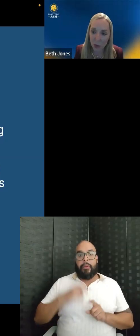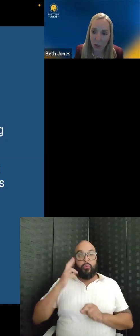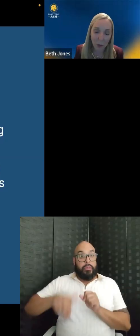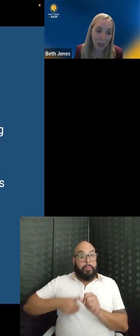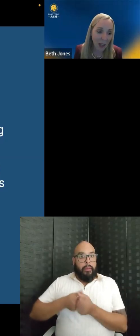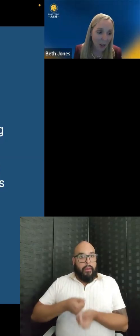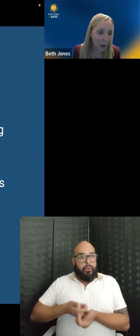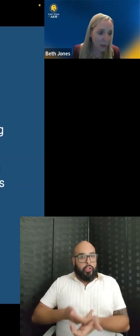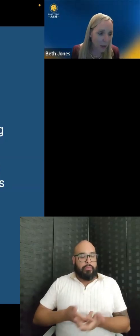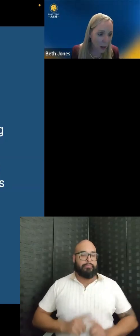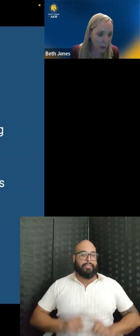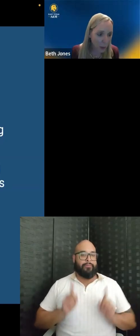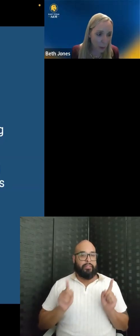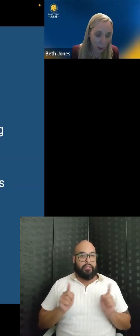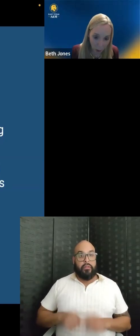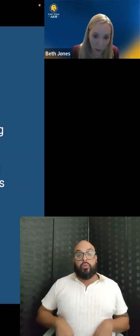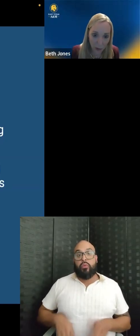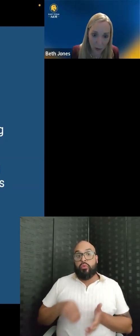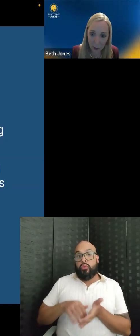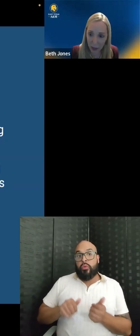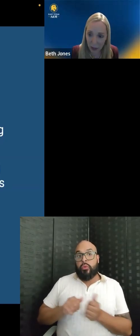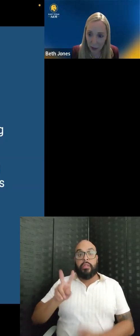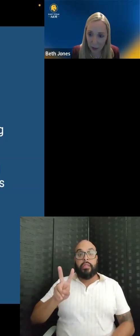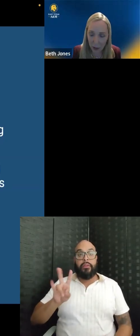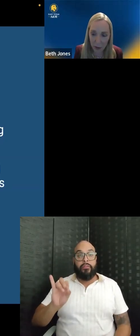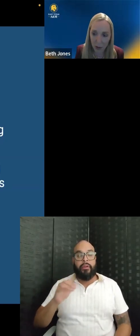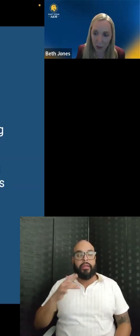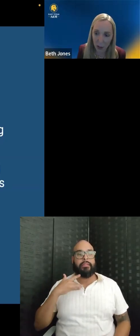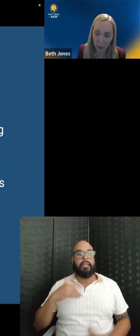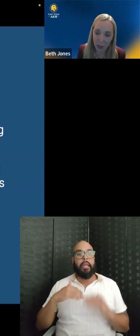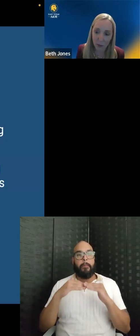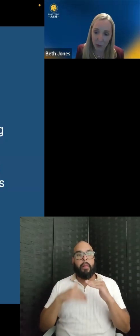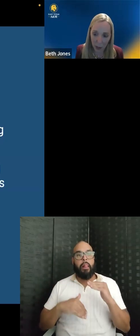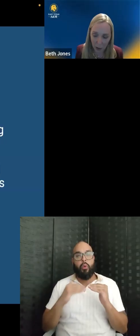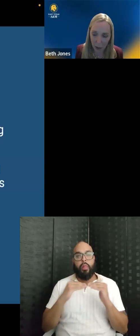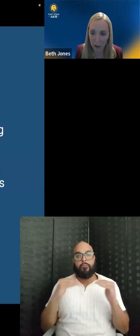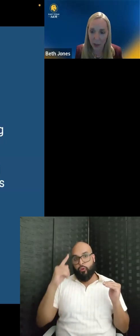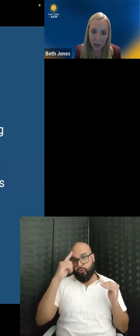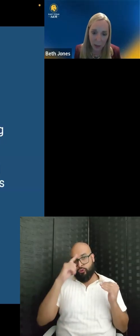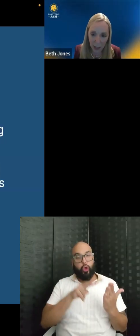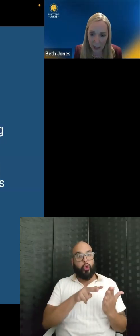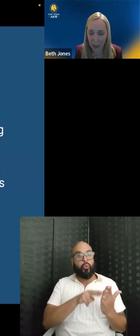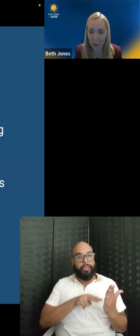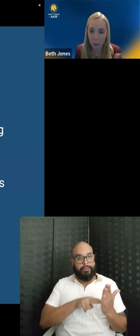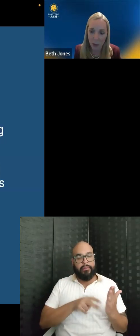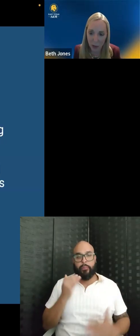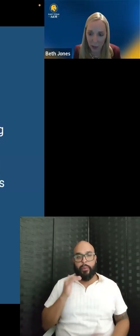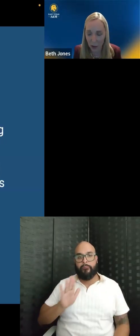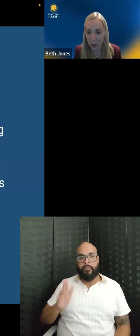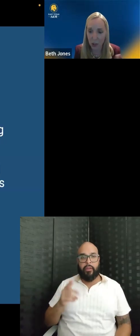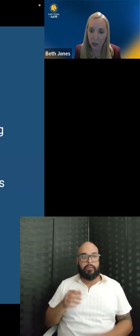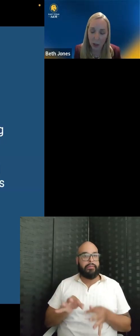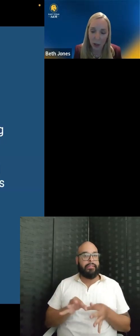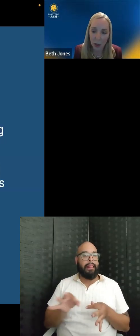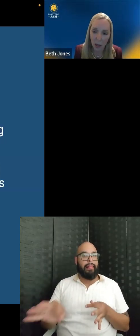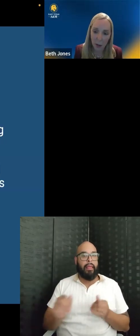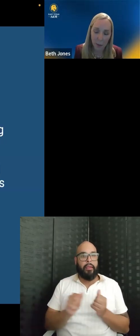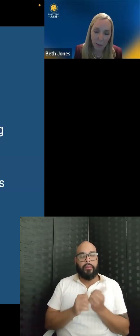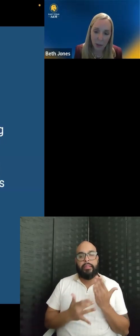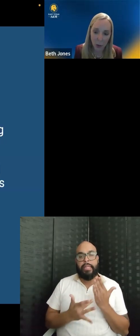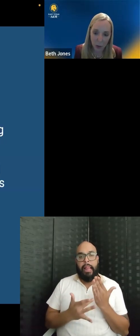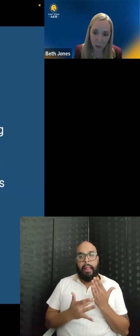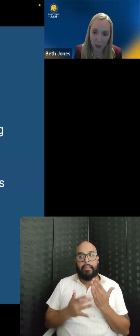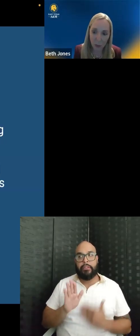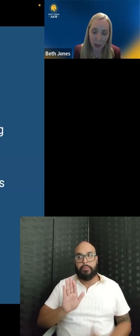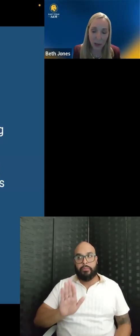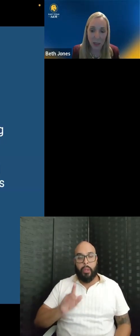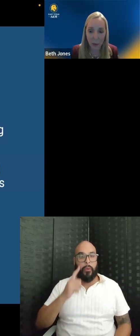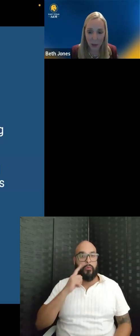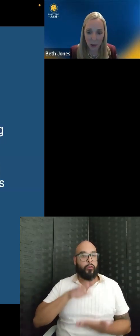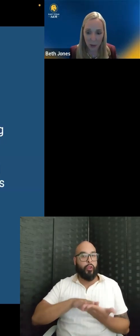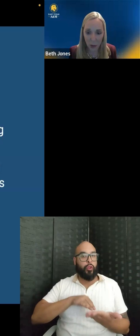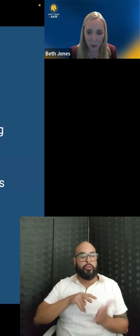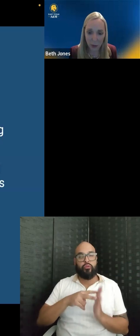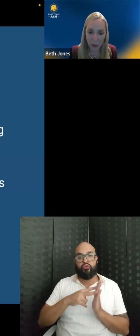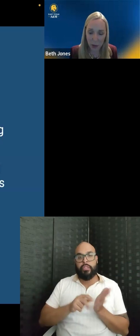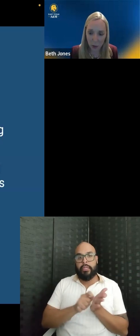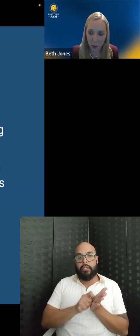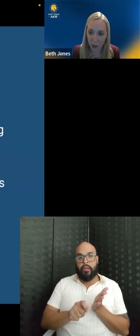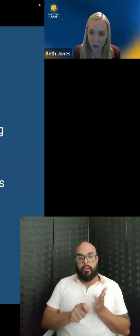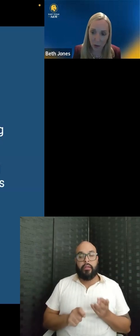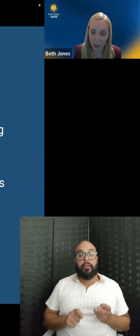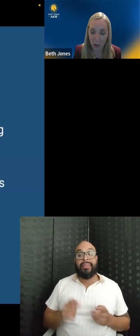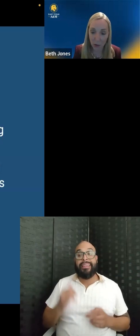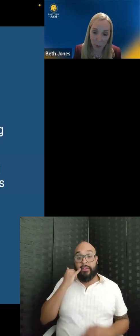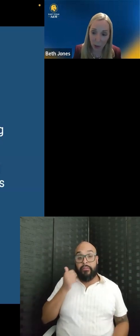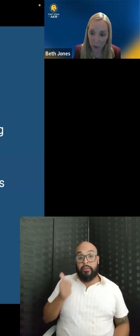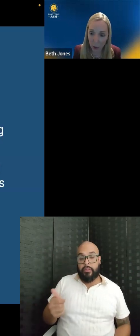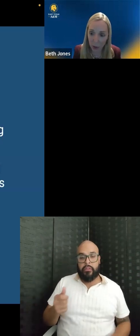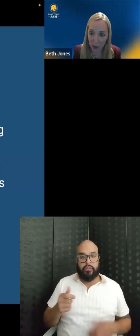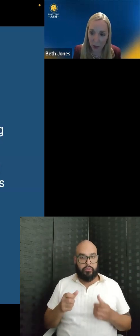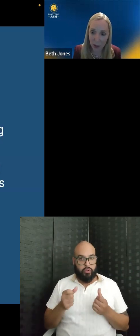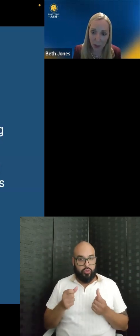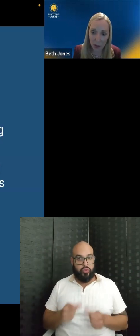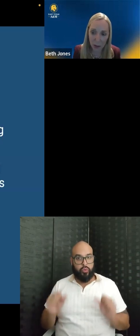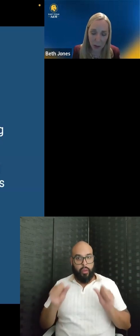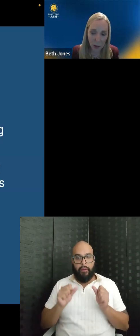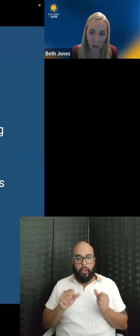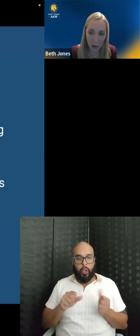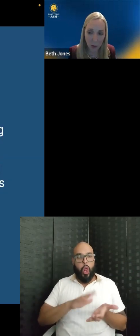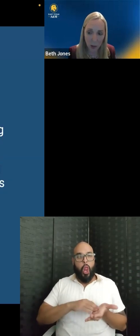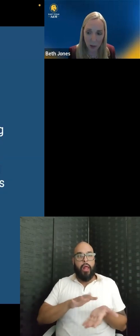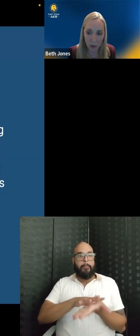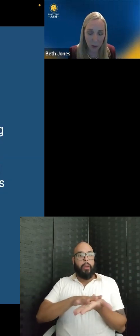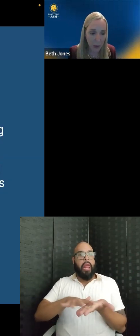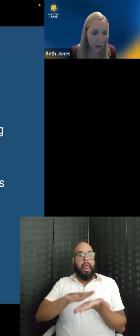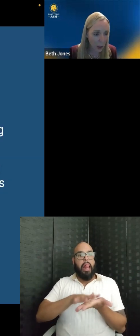Students with VI are often below level in reading due to that reason for that delay it takes them with their technology to learn to read and write, especially if they're still trying to learn the Braille code as a young kiddo, trying to learn to read.